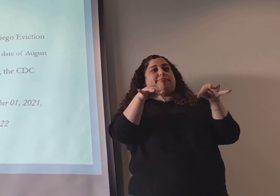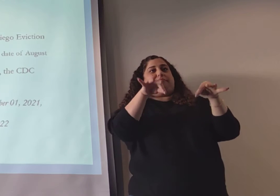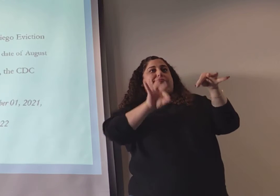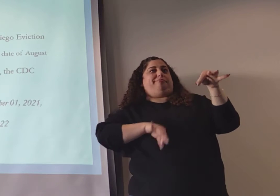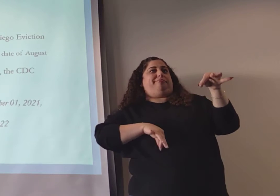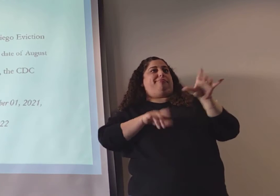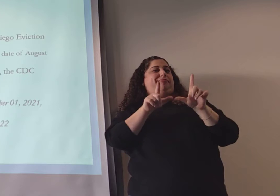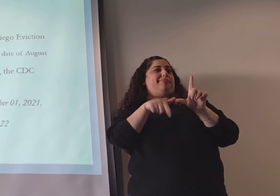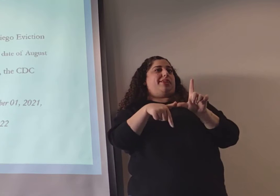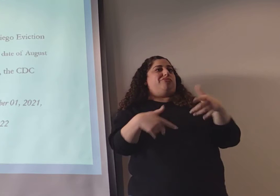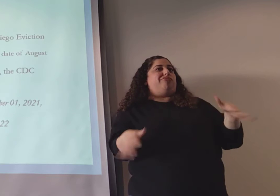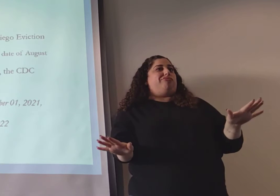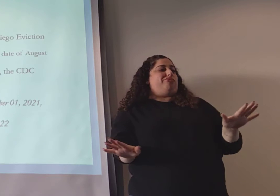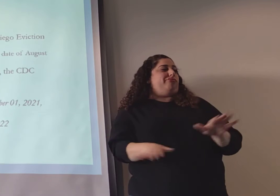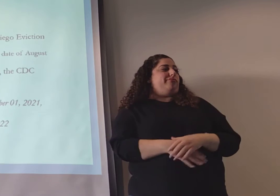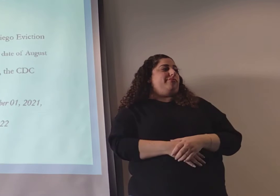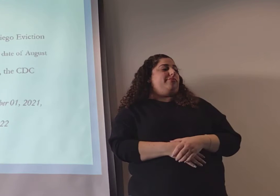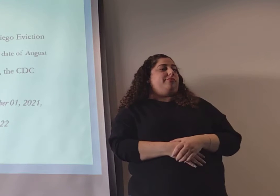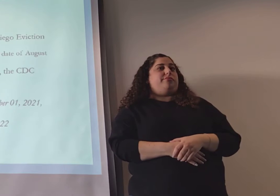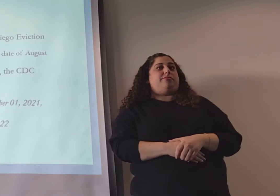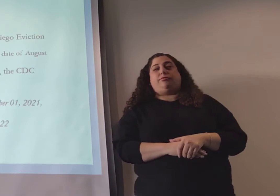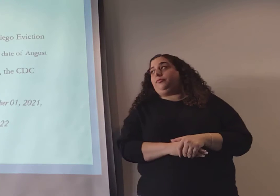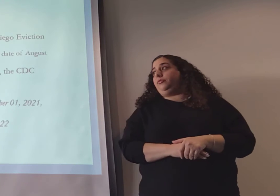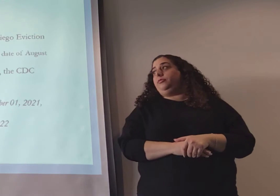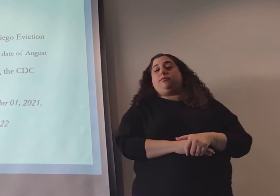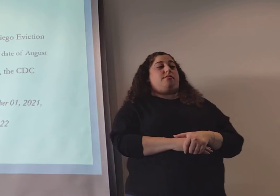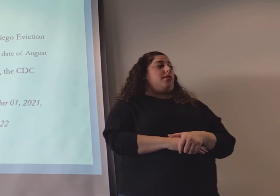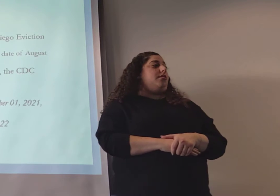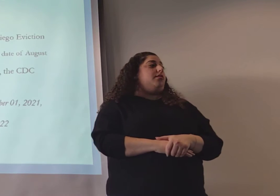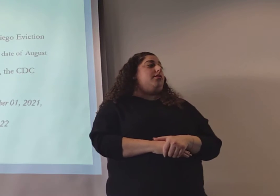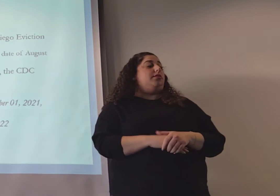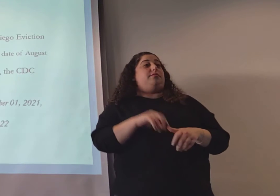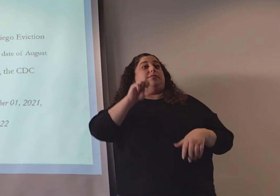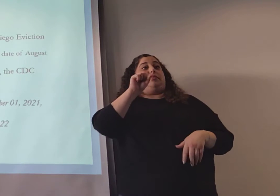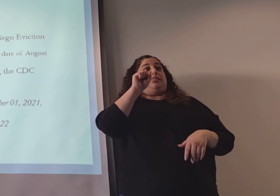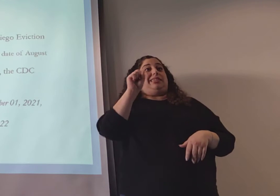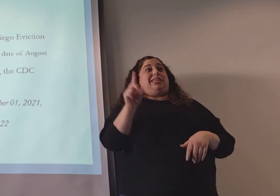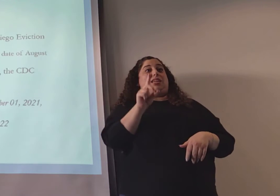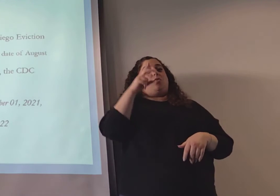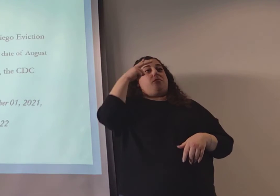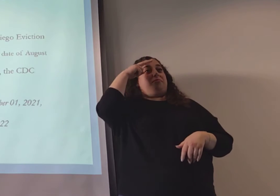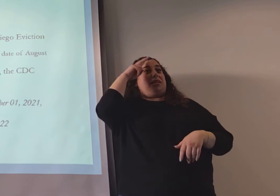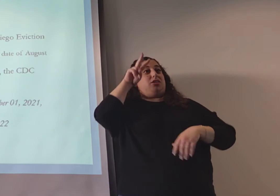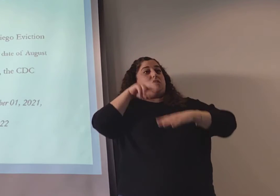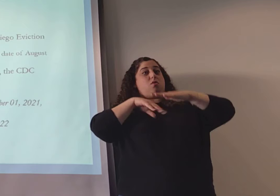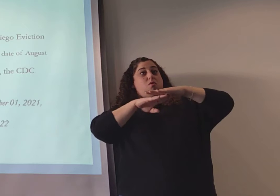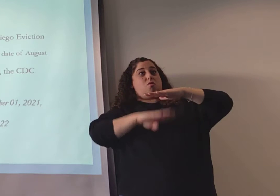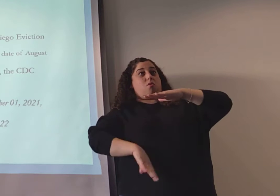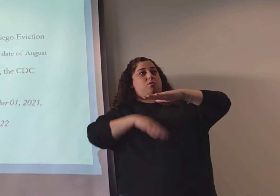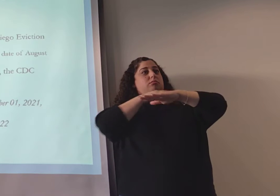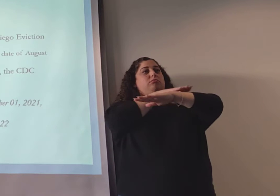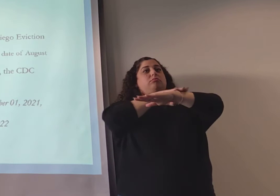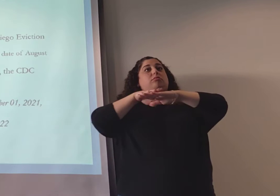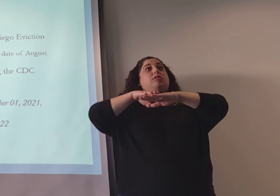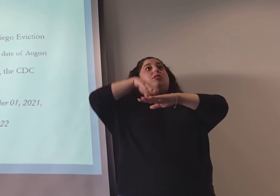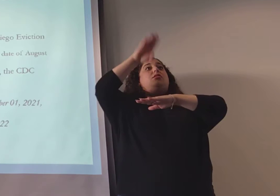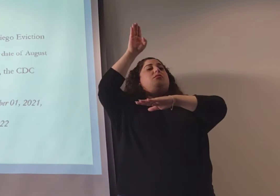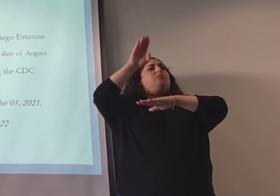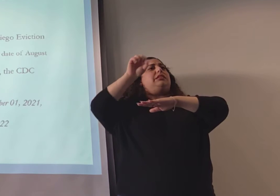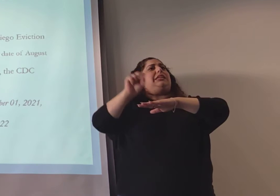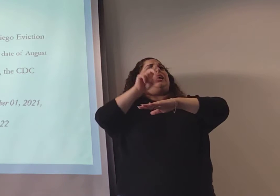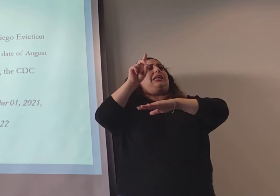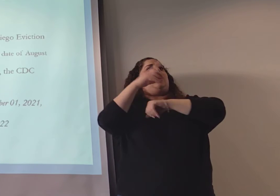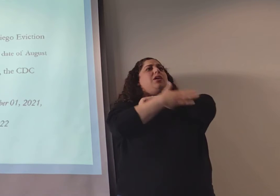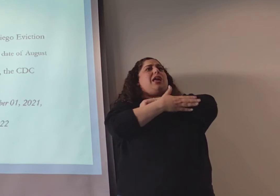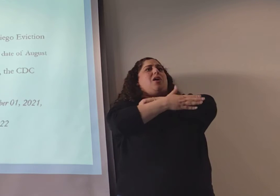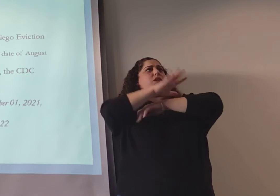San Diego county and city also made some laws and the CDC as well.